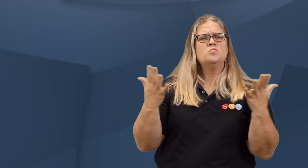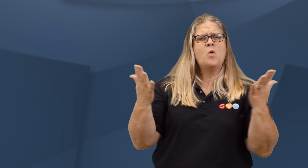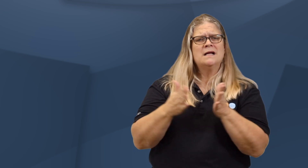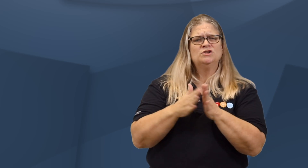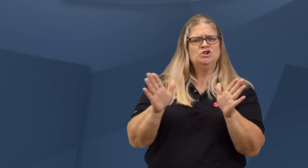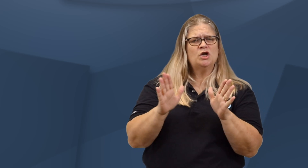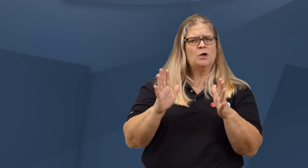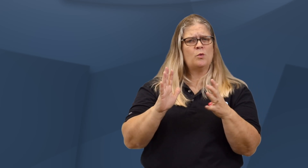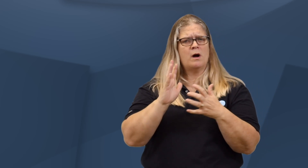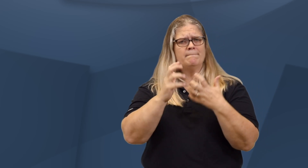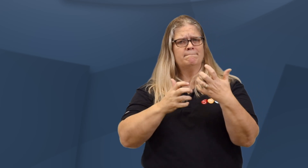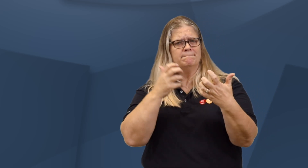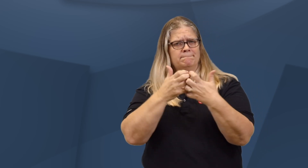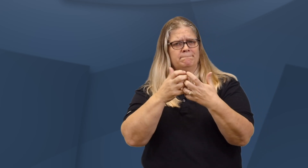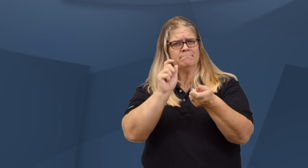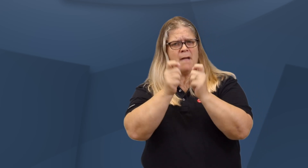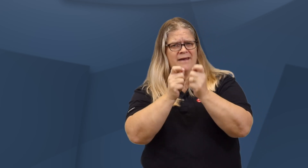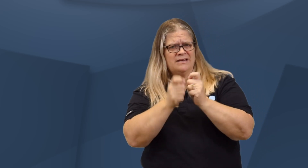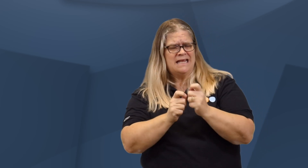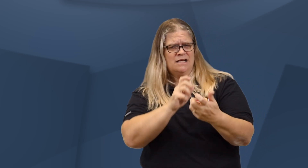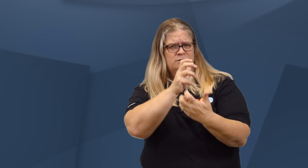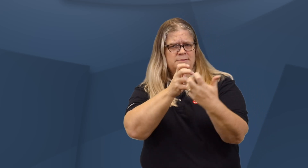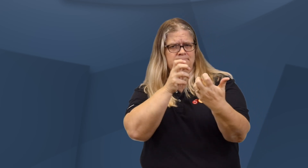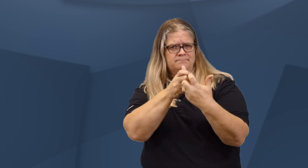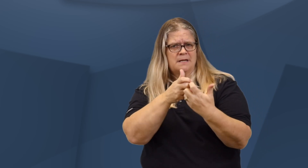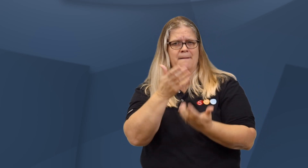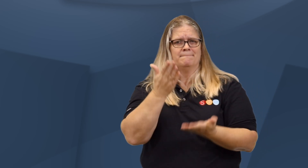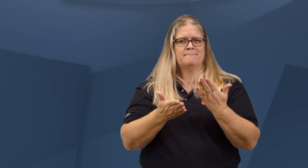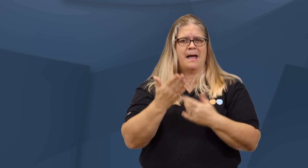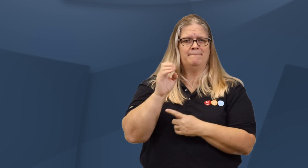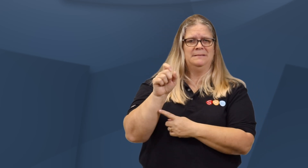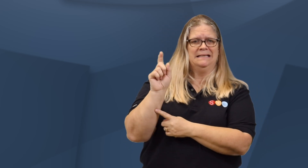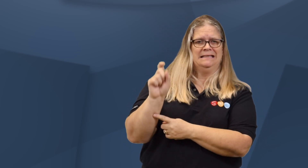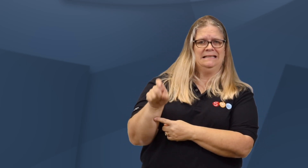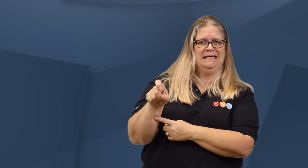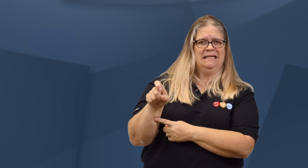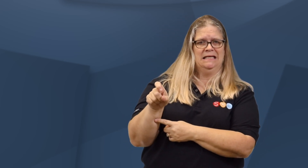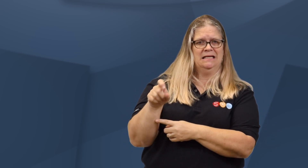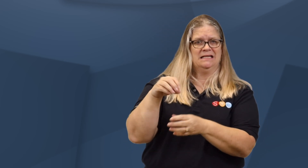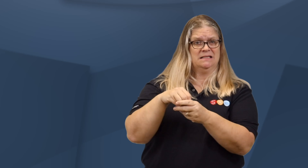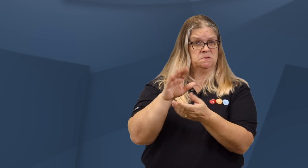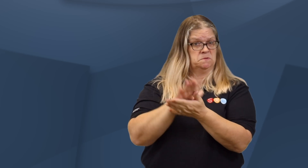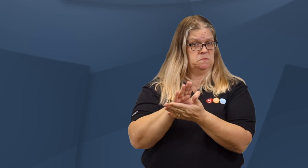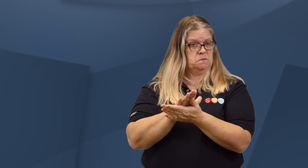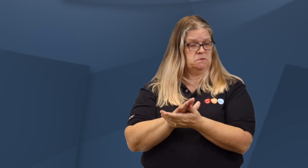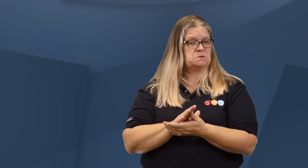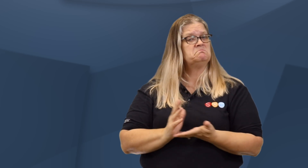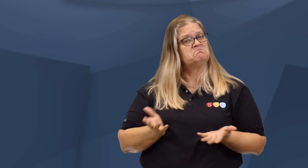What general accommodations or modifications might be needed in school?